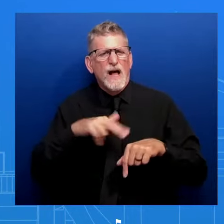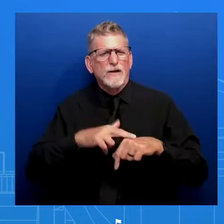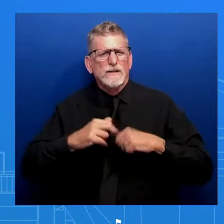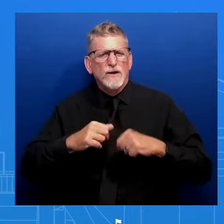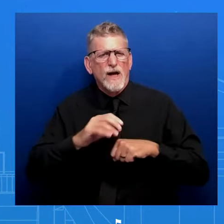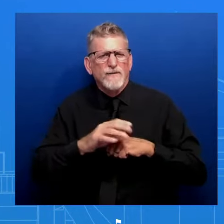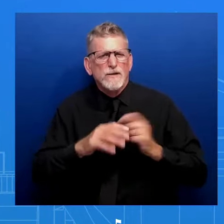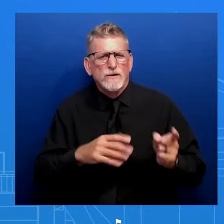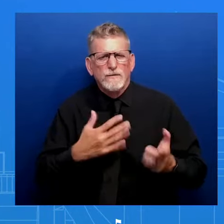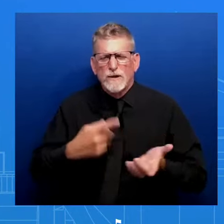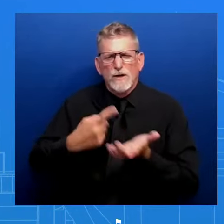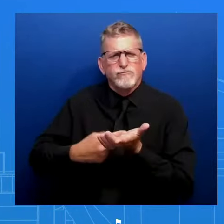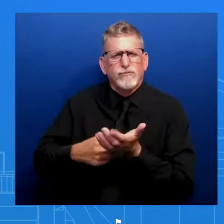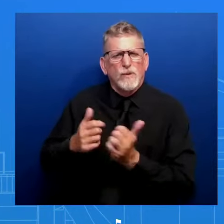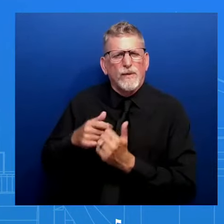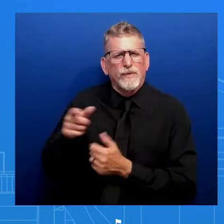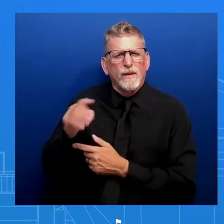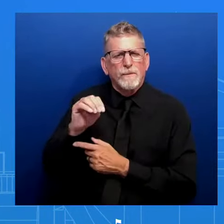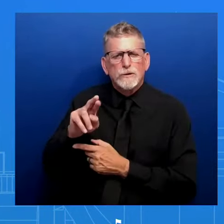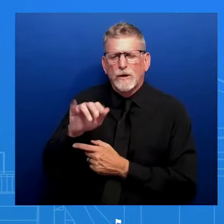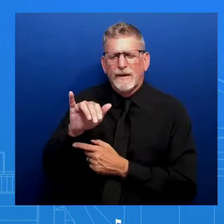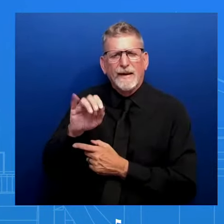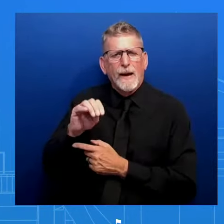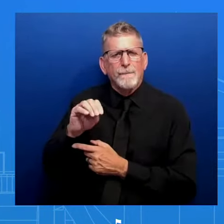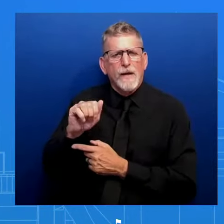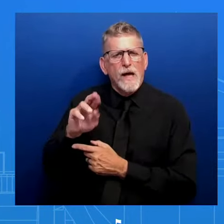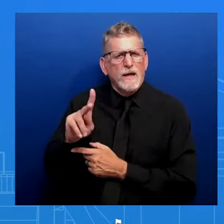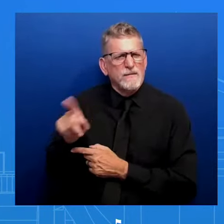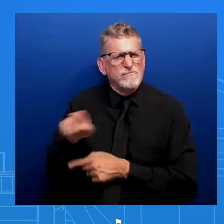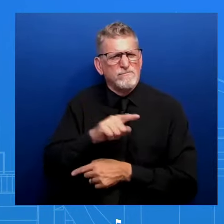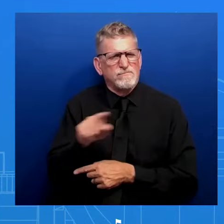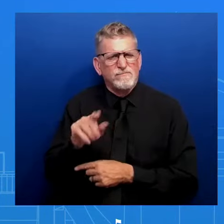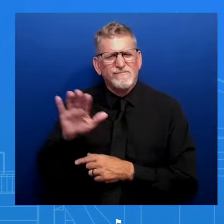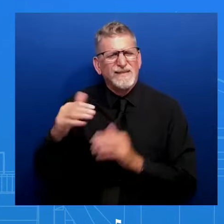And this was one of the topics that they discussed was this idea of a just peace and how to actualize it.